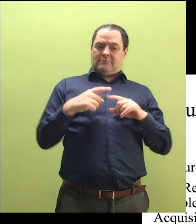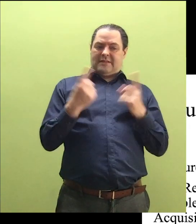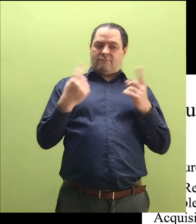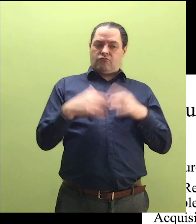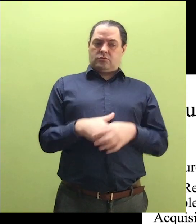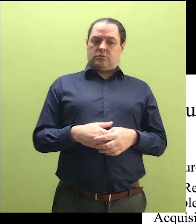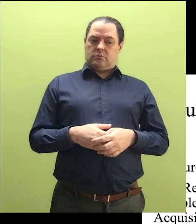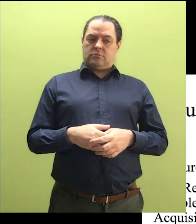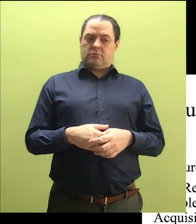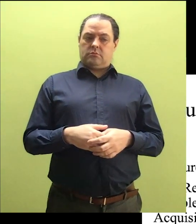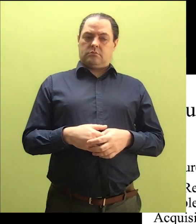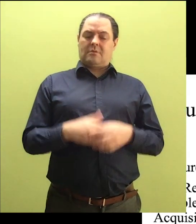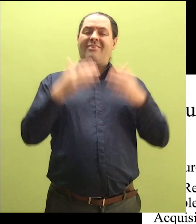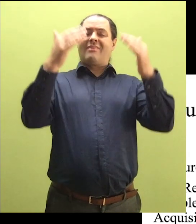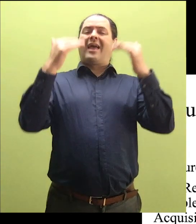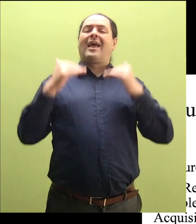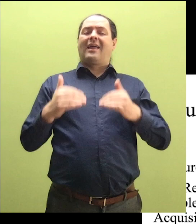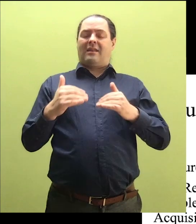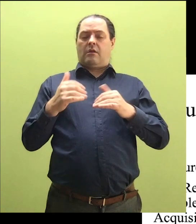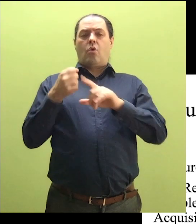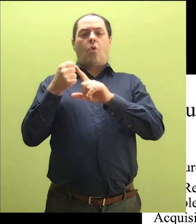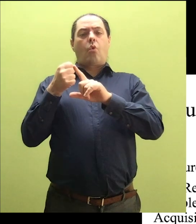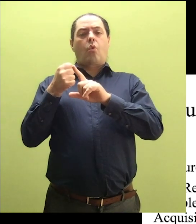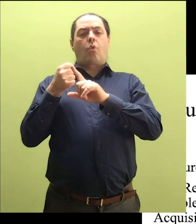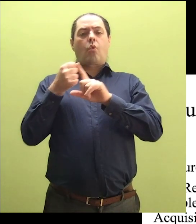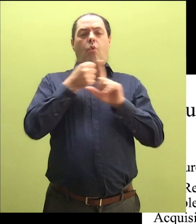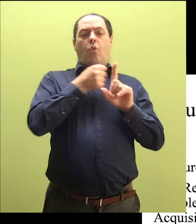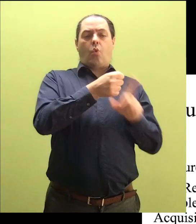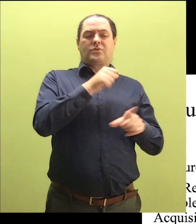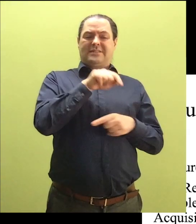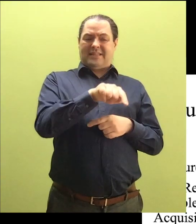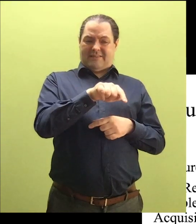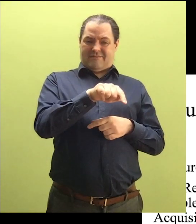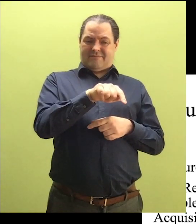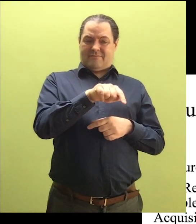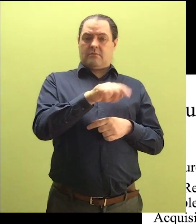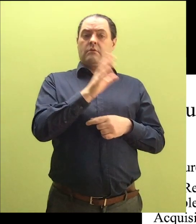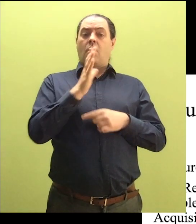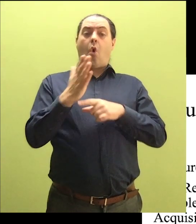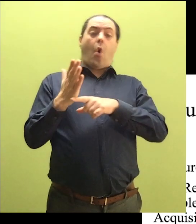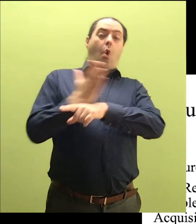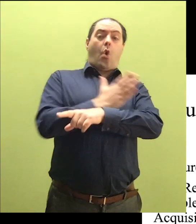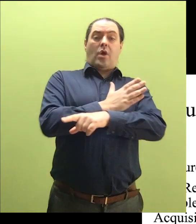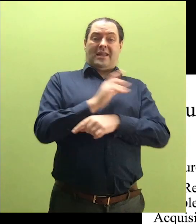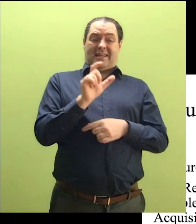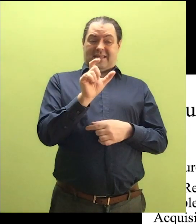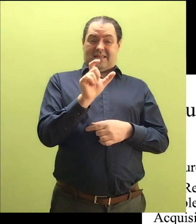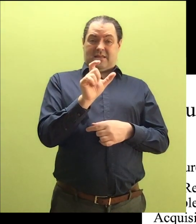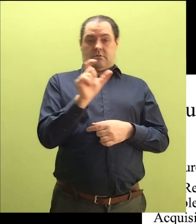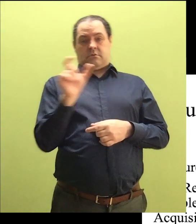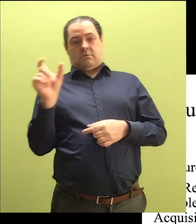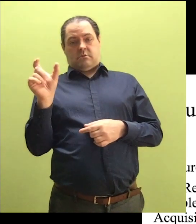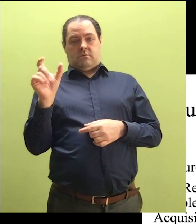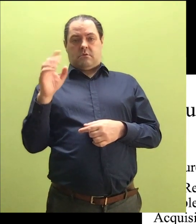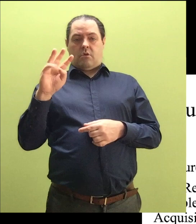acquisition setting back to early learner. The effect in the third row is above zero, and added to the intercept, it shows